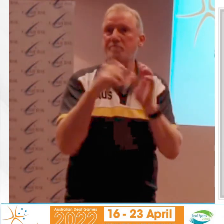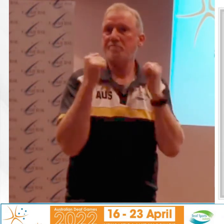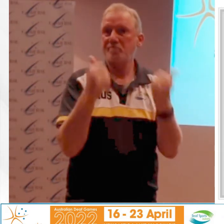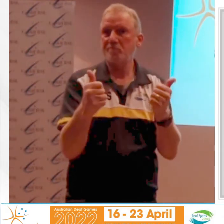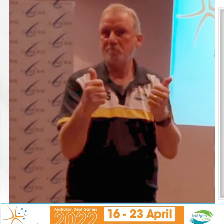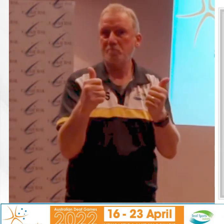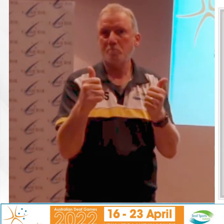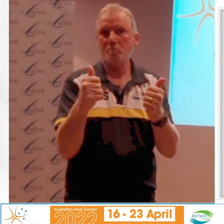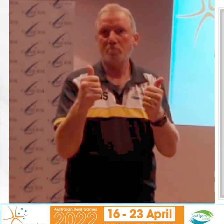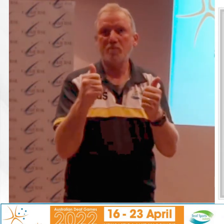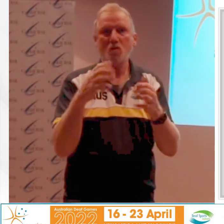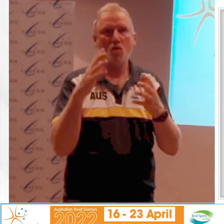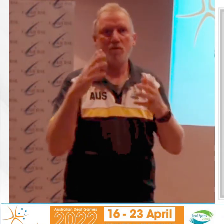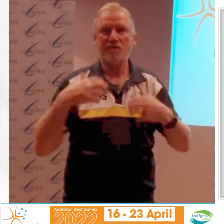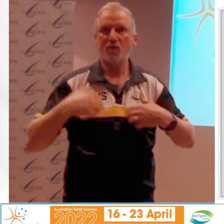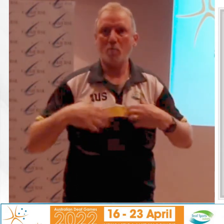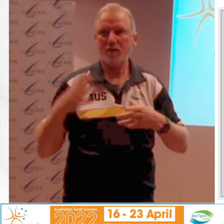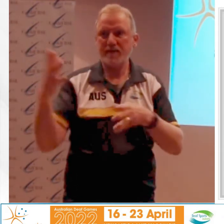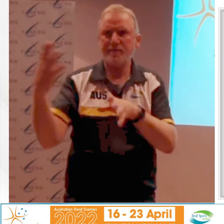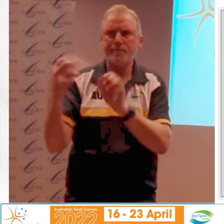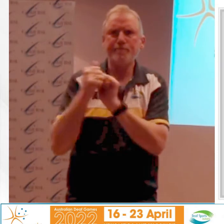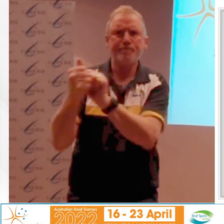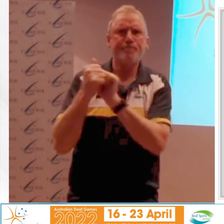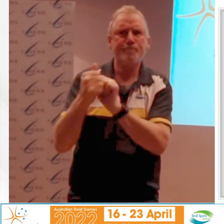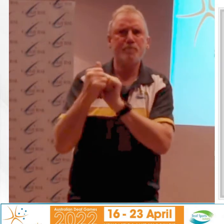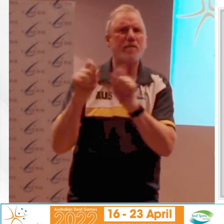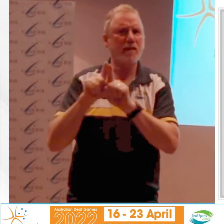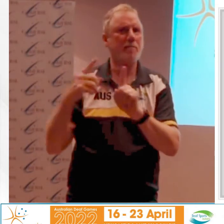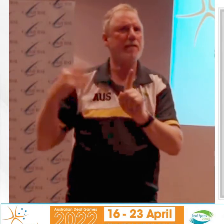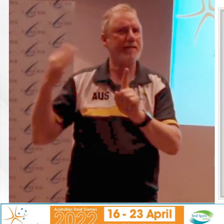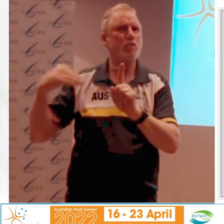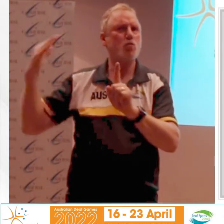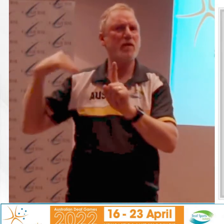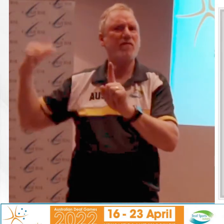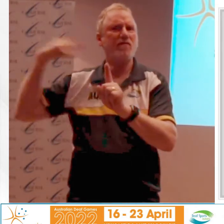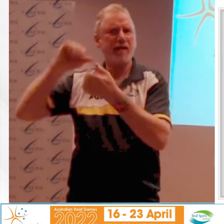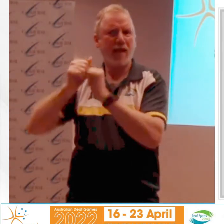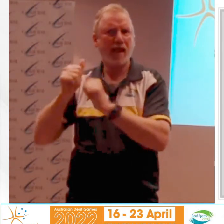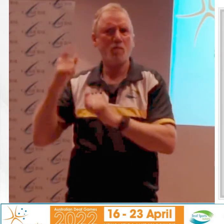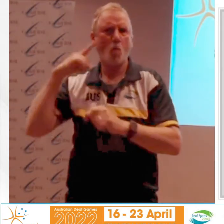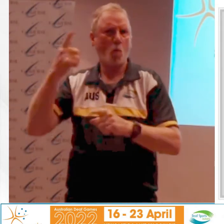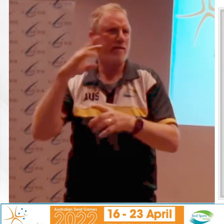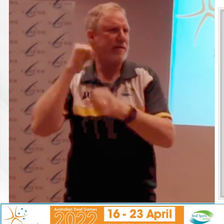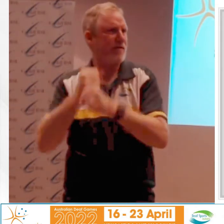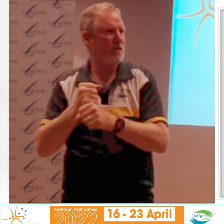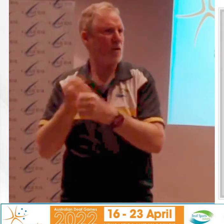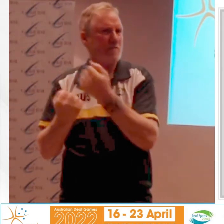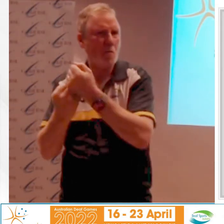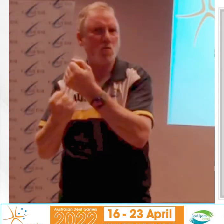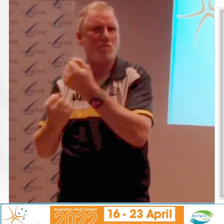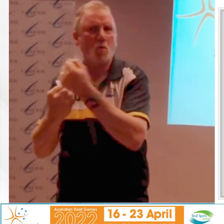both have sponsored the games which is really exciting they have merged over the last year so